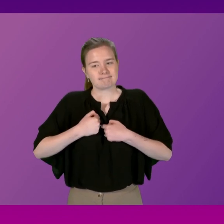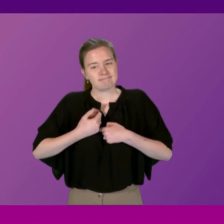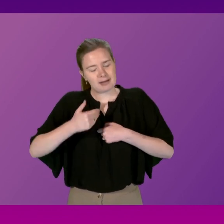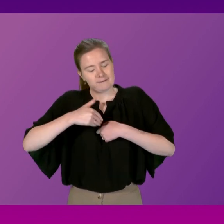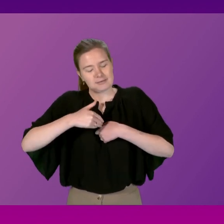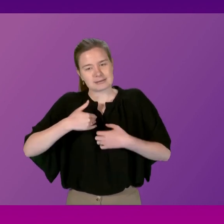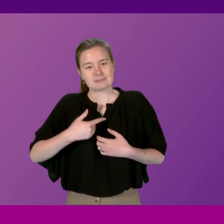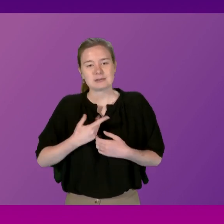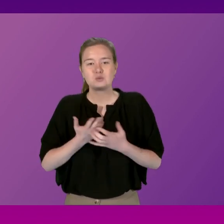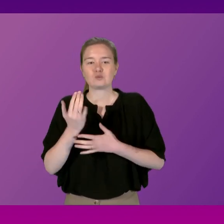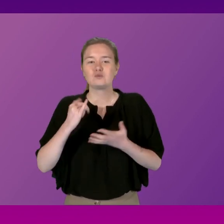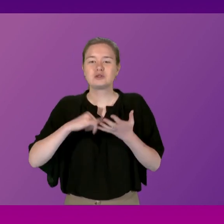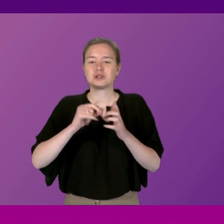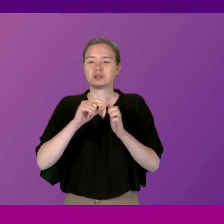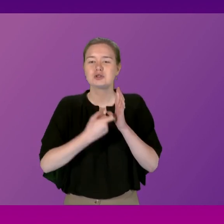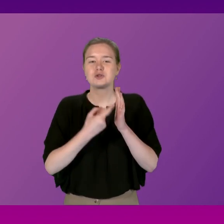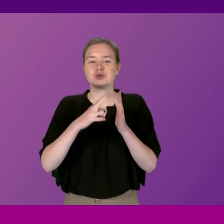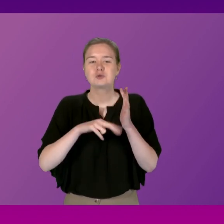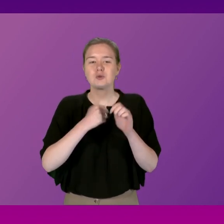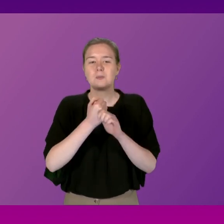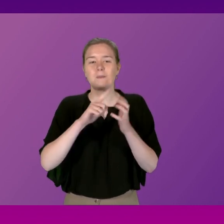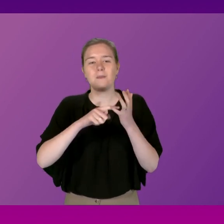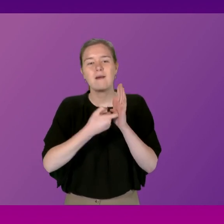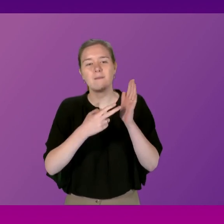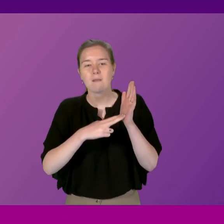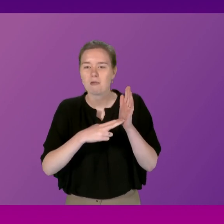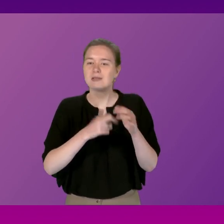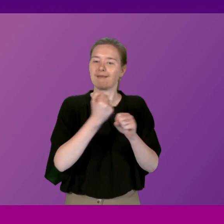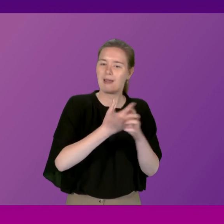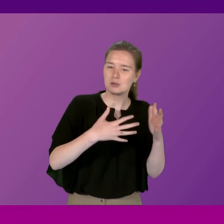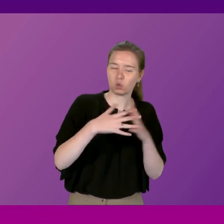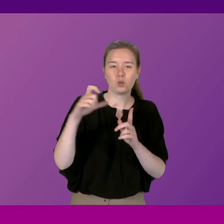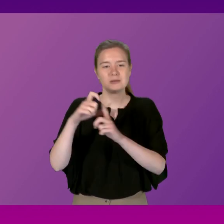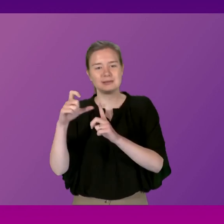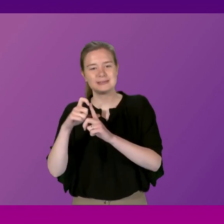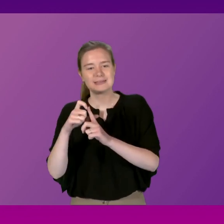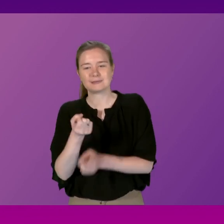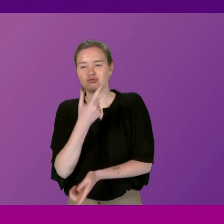In Springburn and communities like it across Glasgow, Dundee and the rest of Scotland, drug deaths have caused devastation.